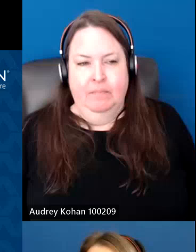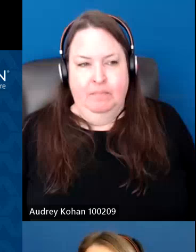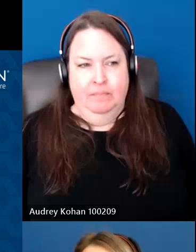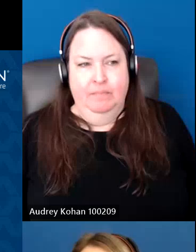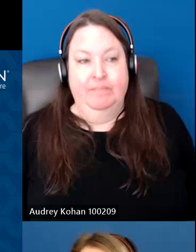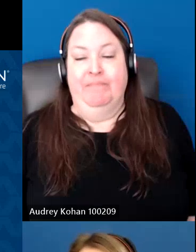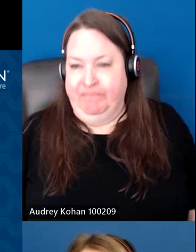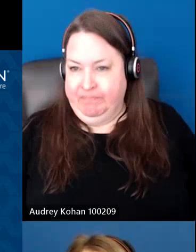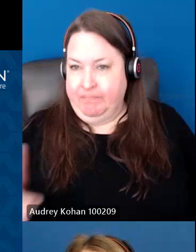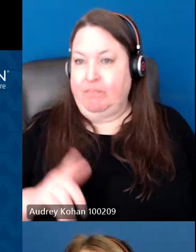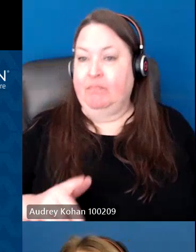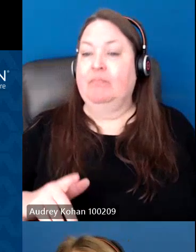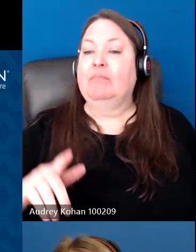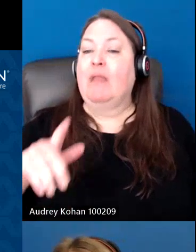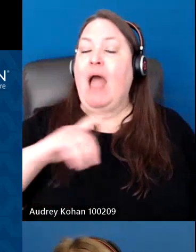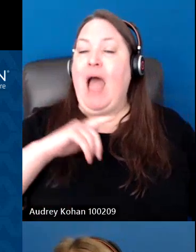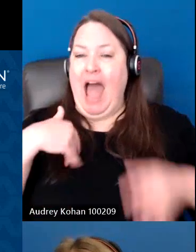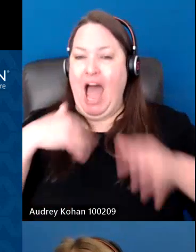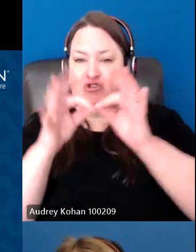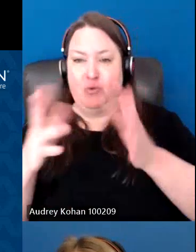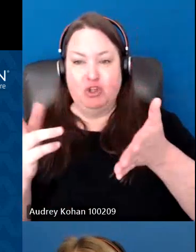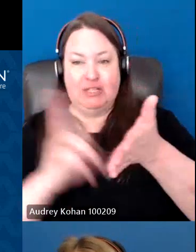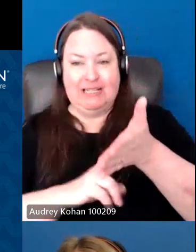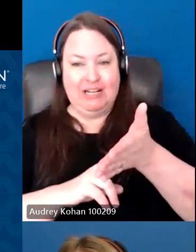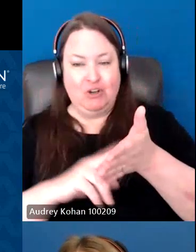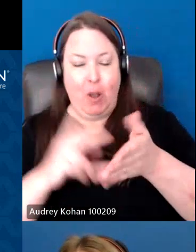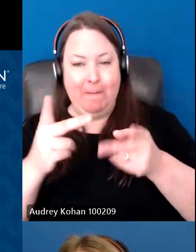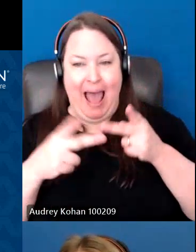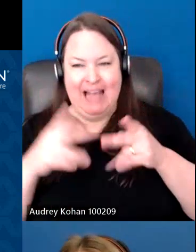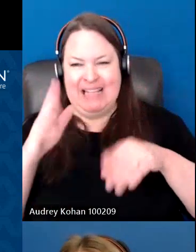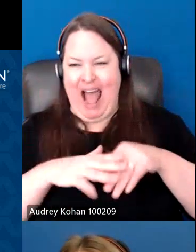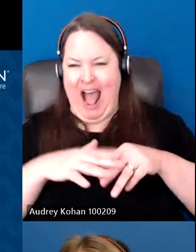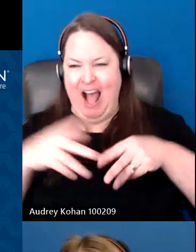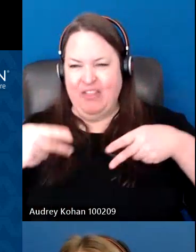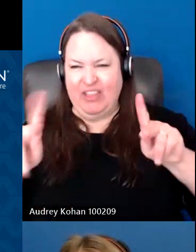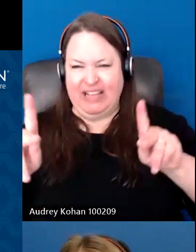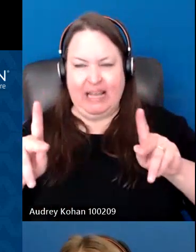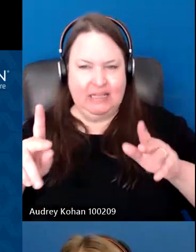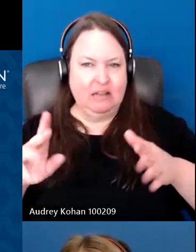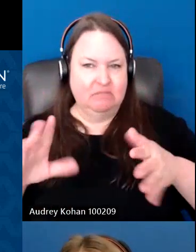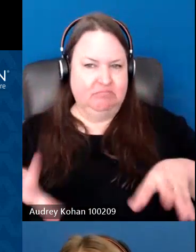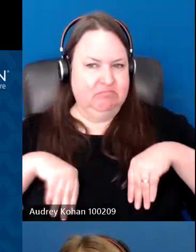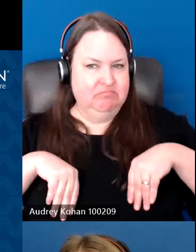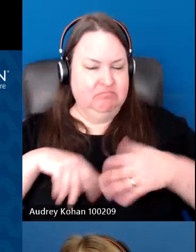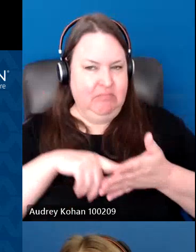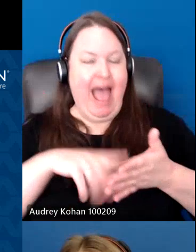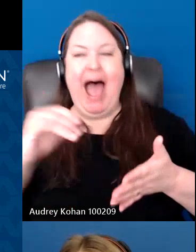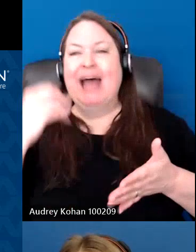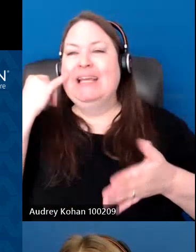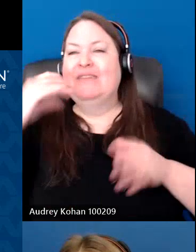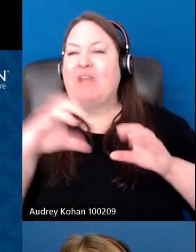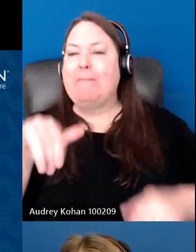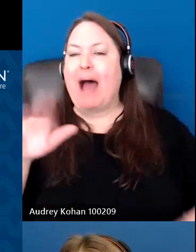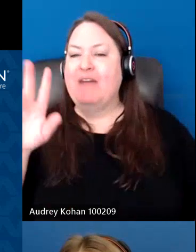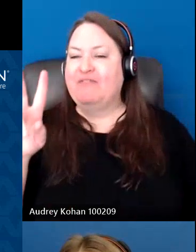was that I had an interpreted signature spot on the consent or uh if it was done by VRI or